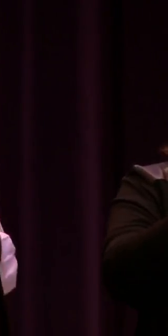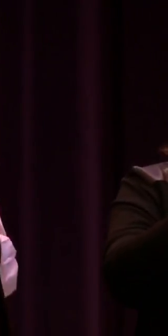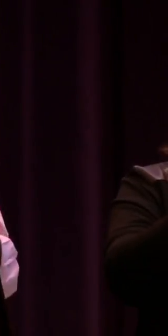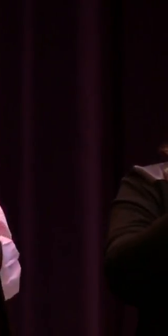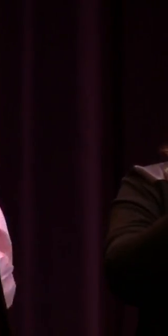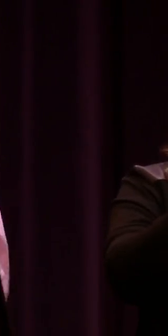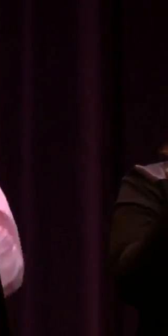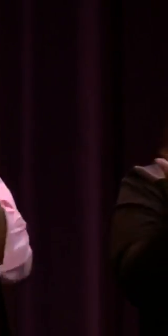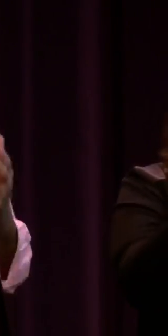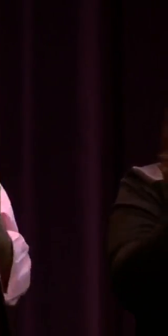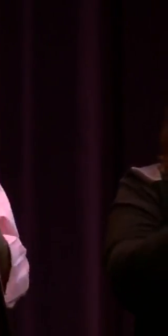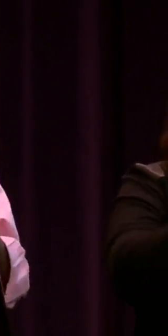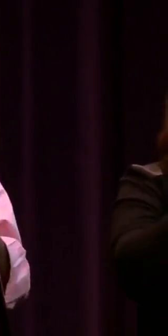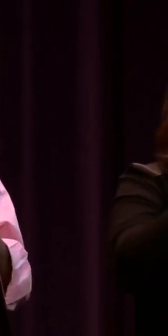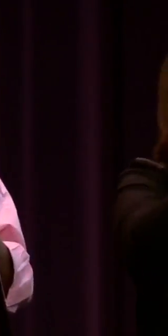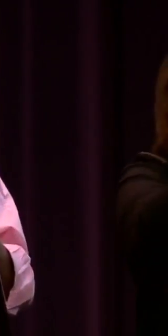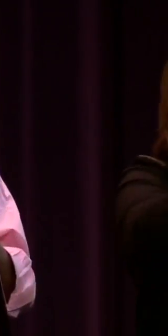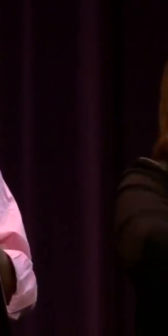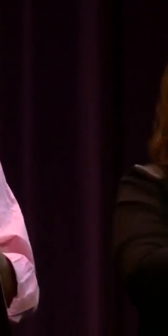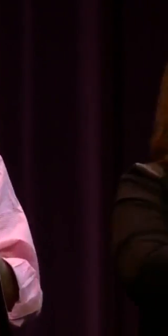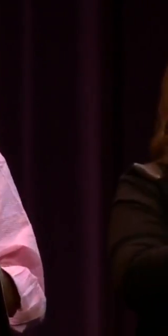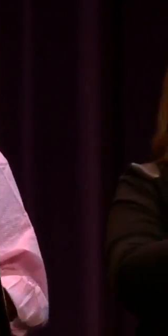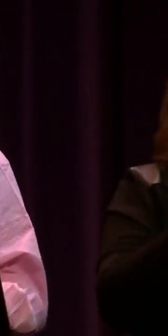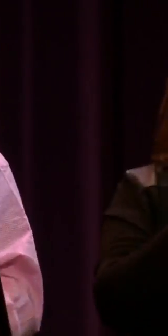TALK A GOOD GAME BUT NOT DO ANYTHING.